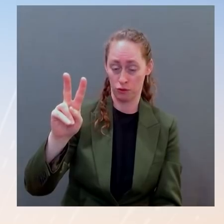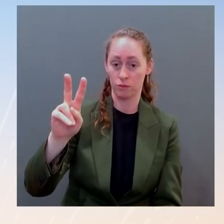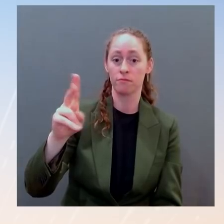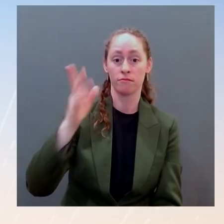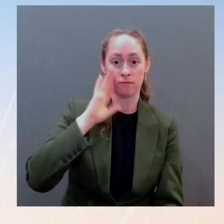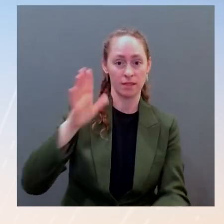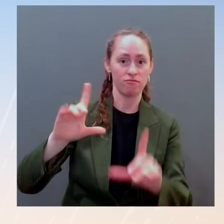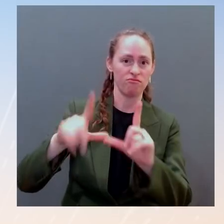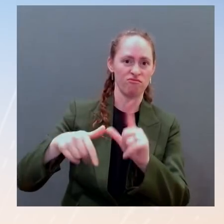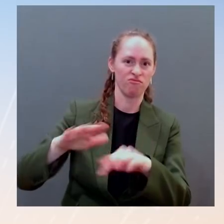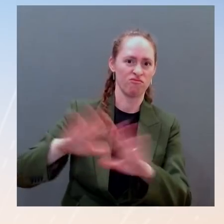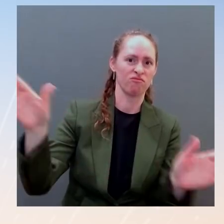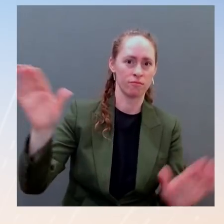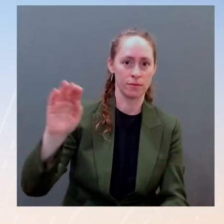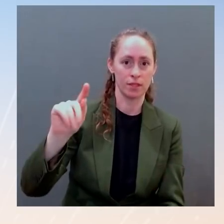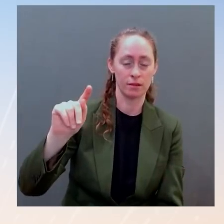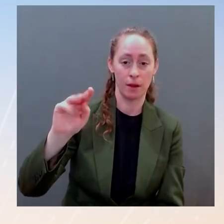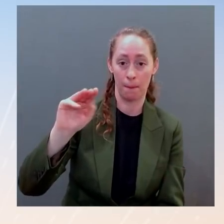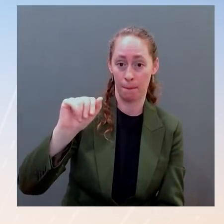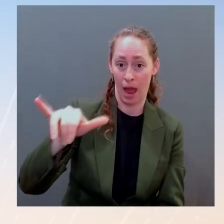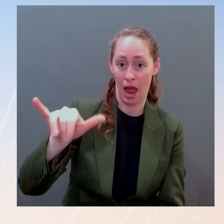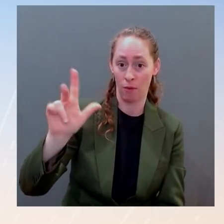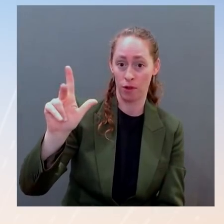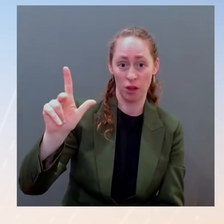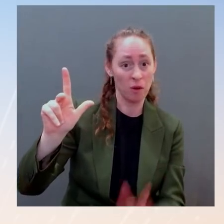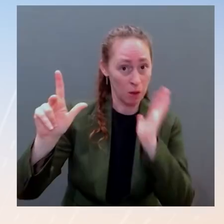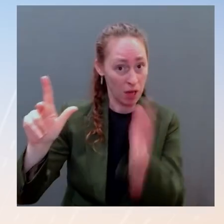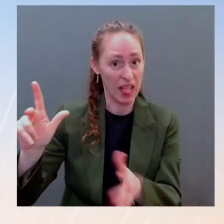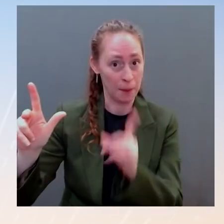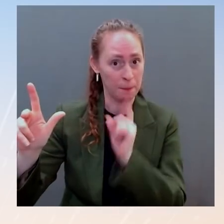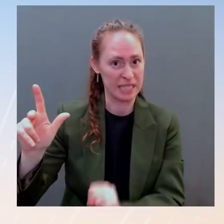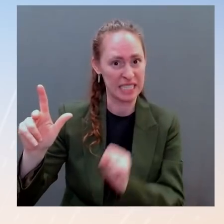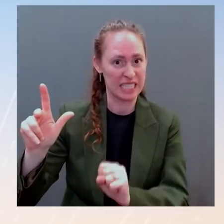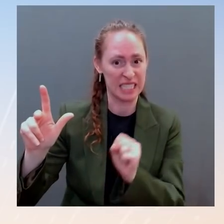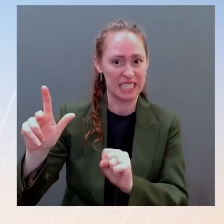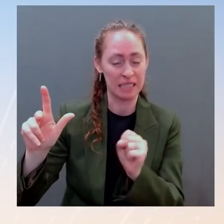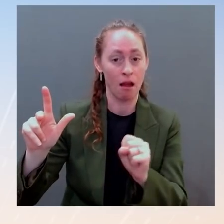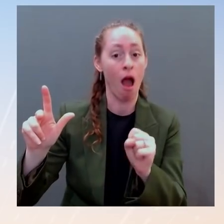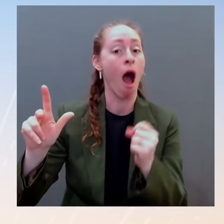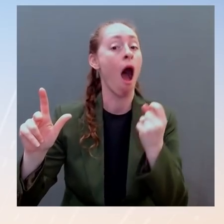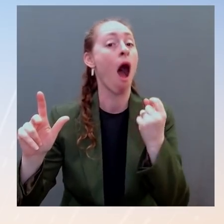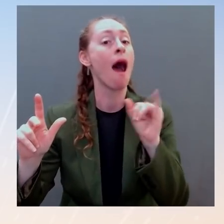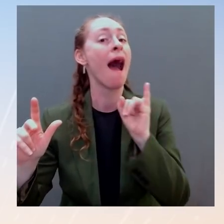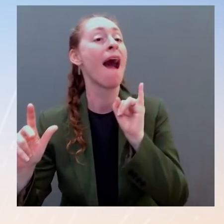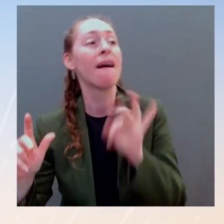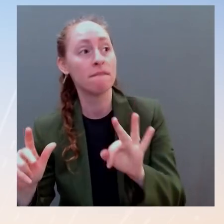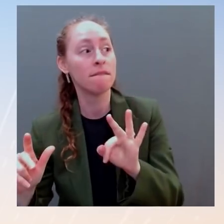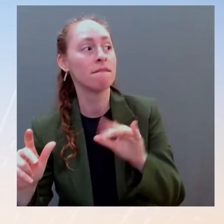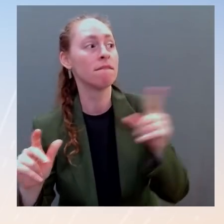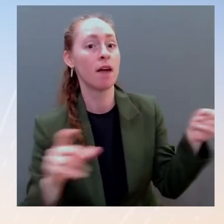Or are you saying the White House might do something else? Ms. Psaki: Congress would have to take action in order for the date not to be May 23rd.